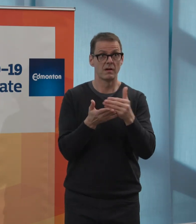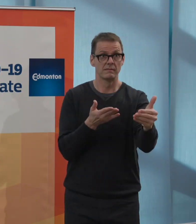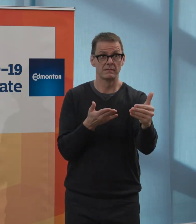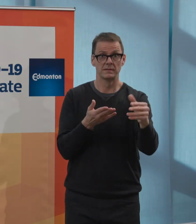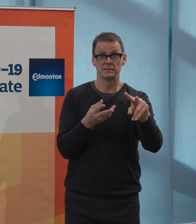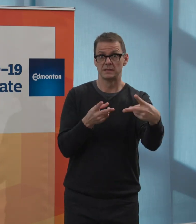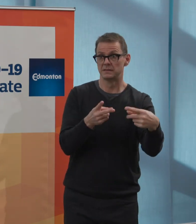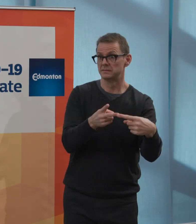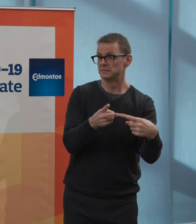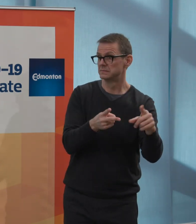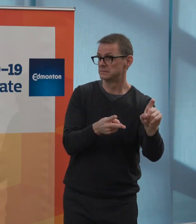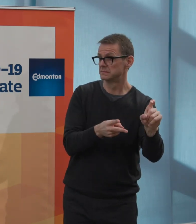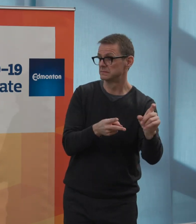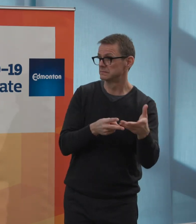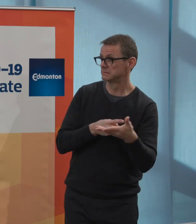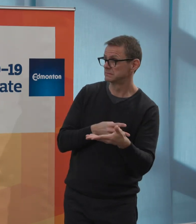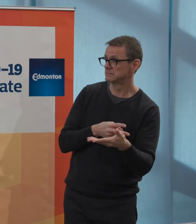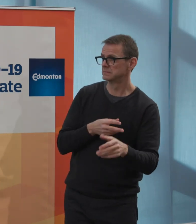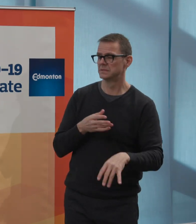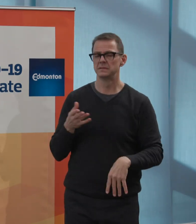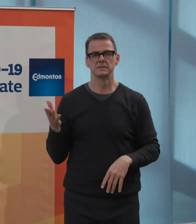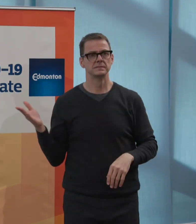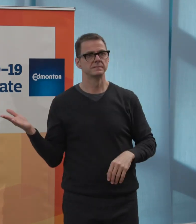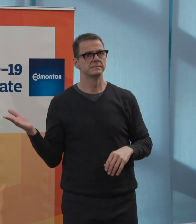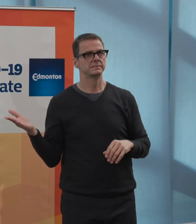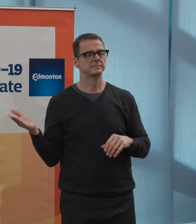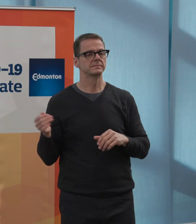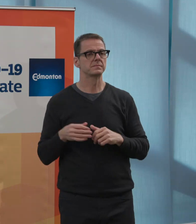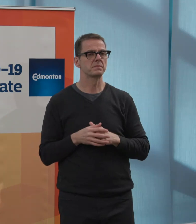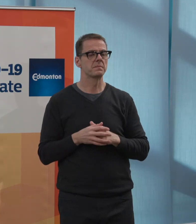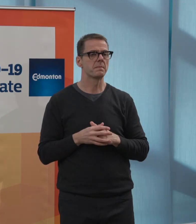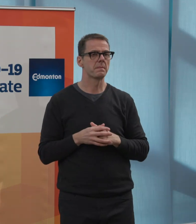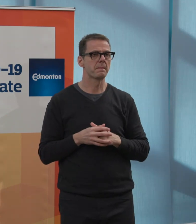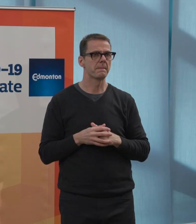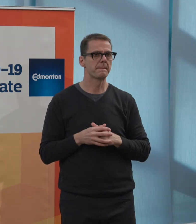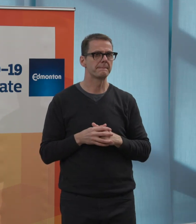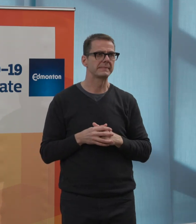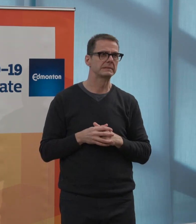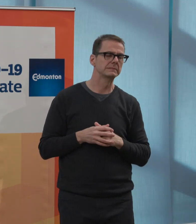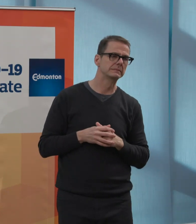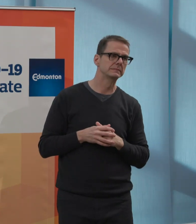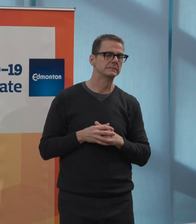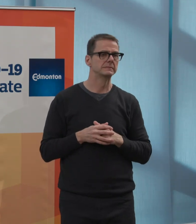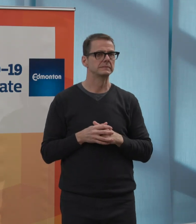further layoffs so it's a pretty fluid situation in terms of the financials we